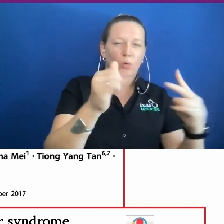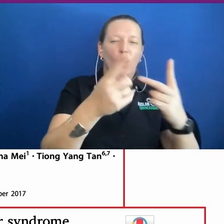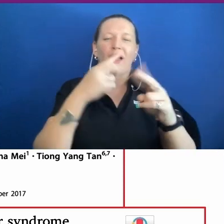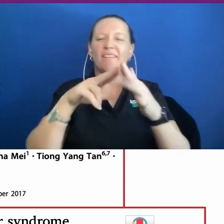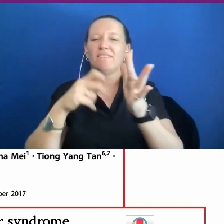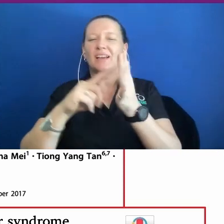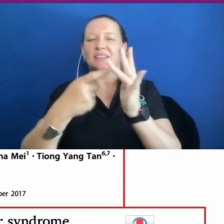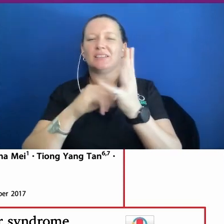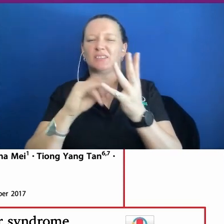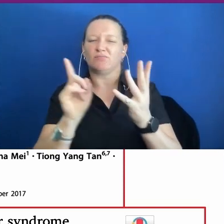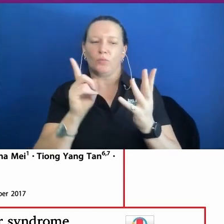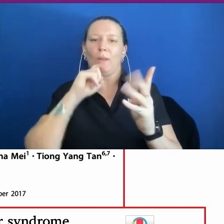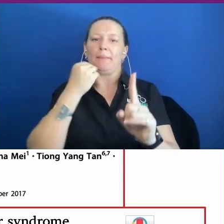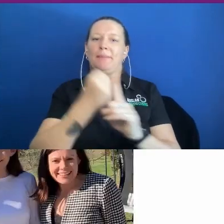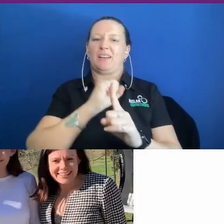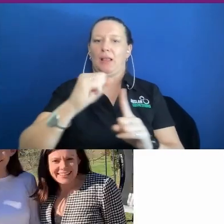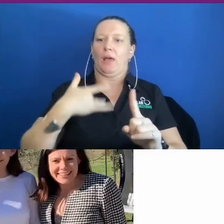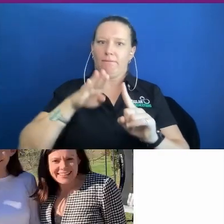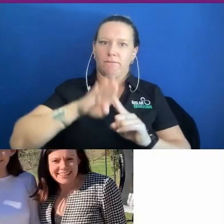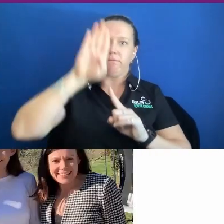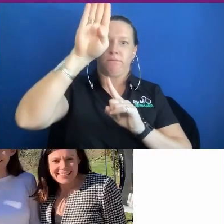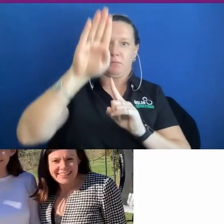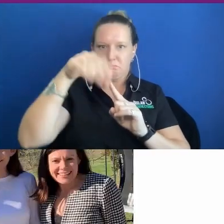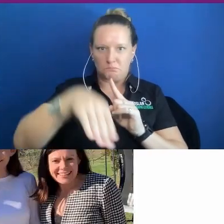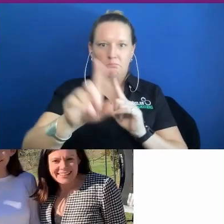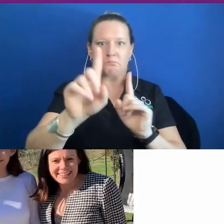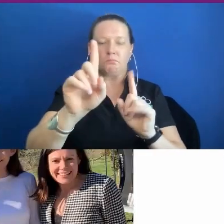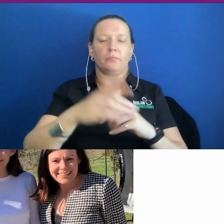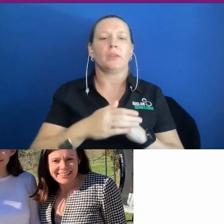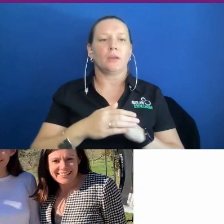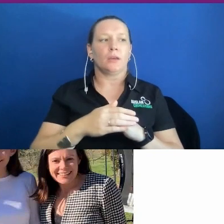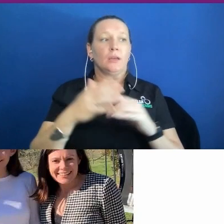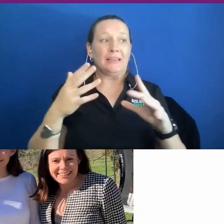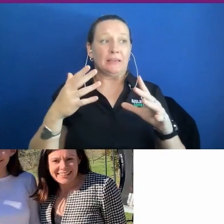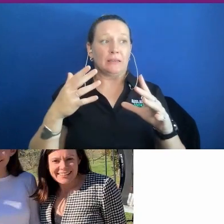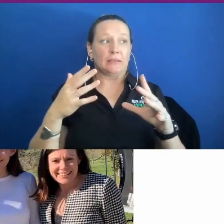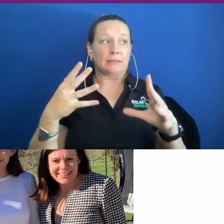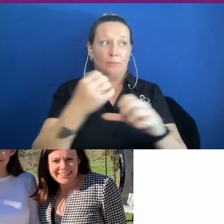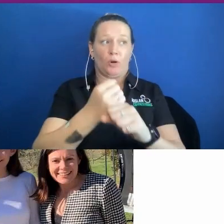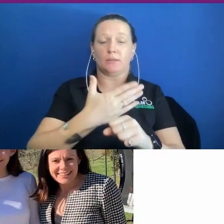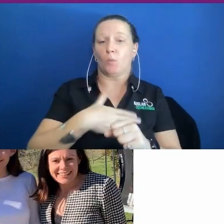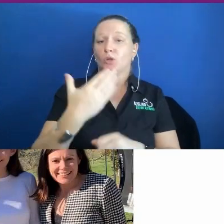their quality of life. And in summary, I'd just like to thank all the participants in families who